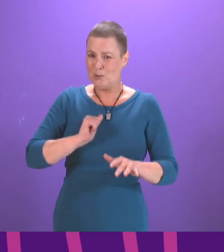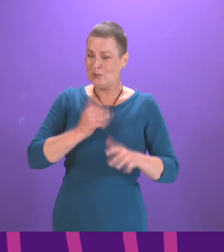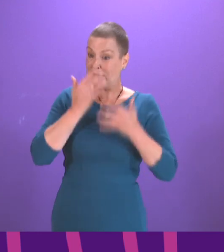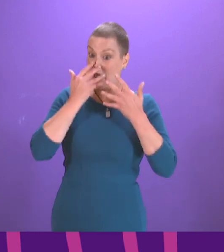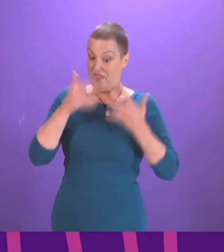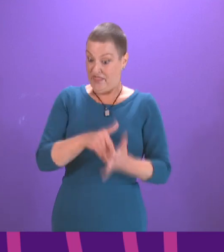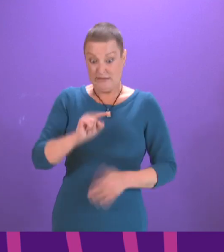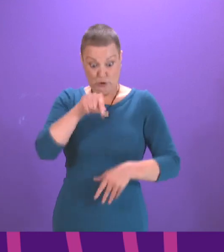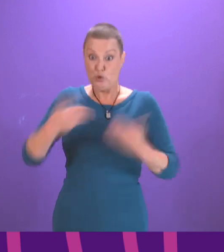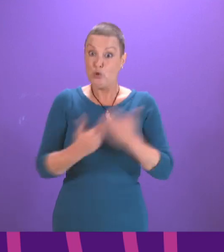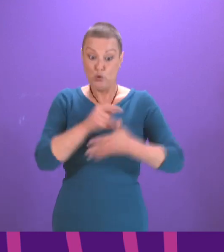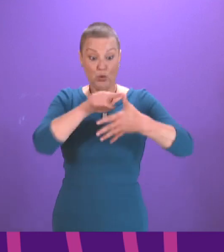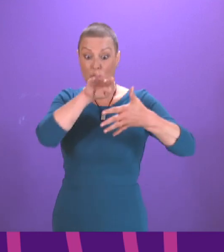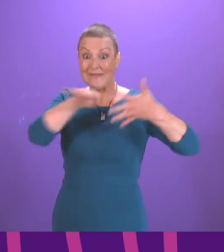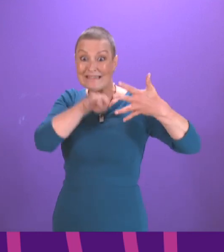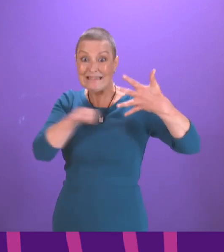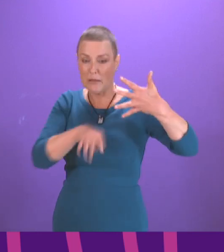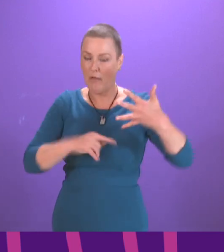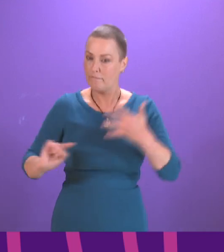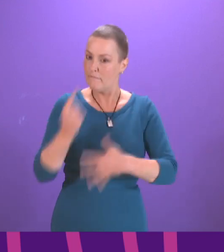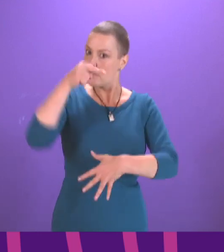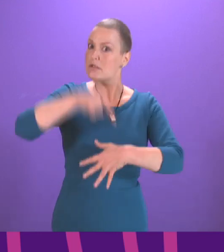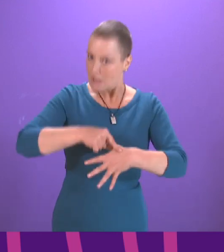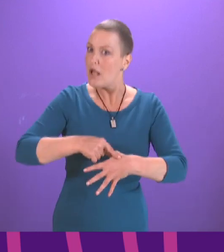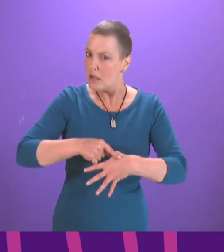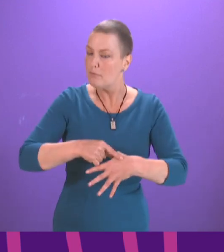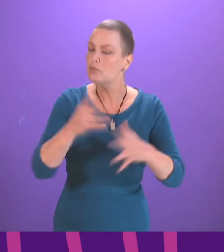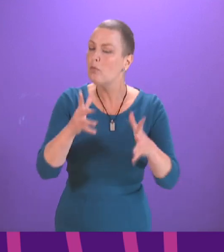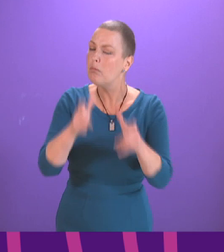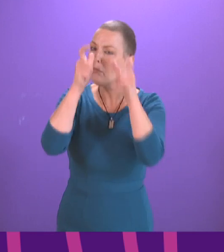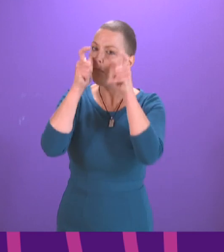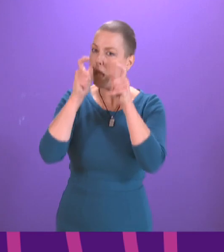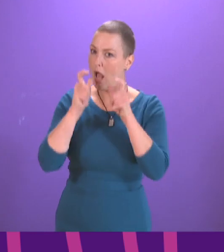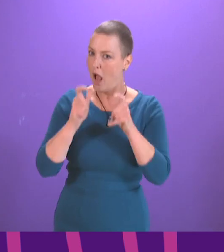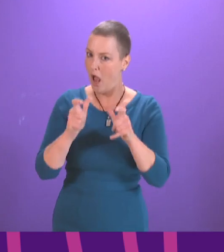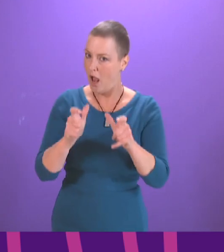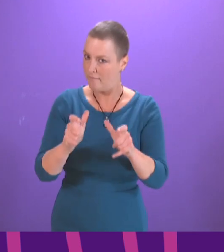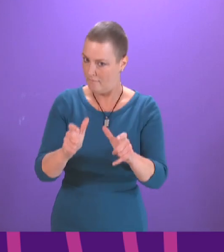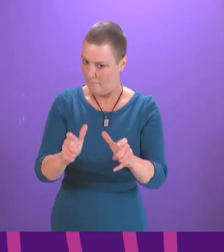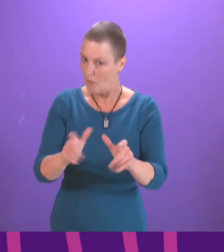system for the first time, we are taking a deliberately cautious approach today. At present,